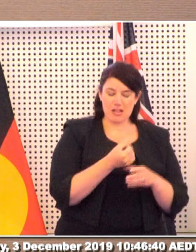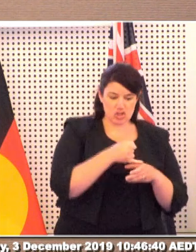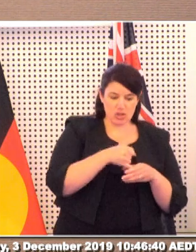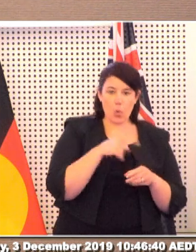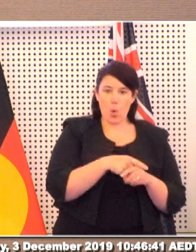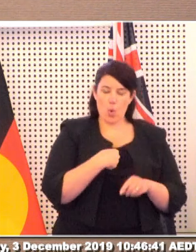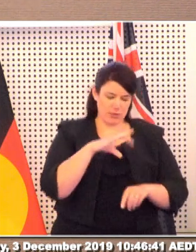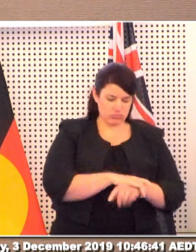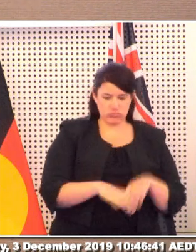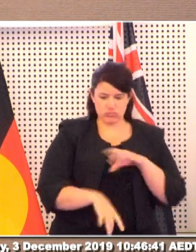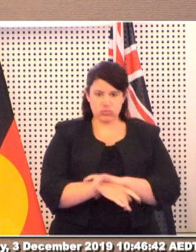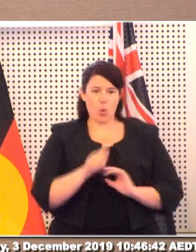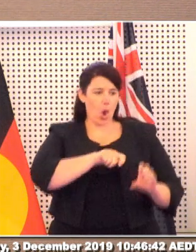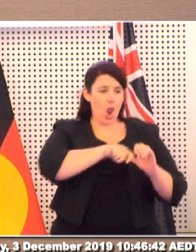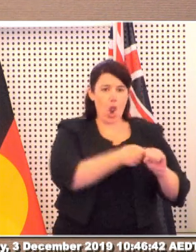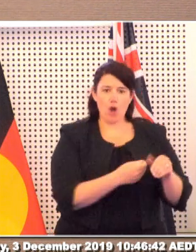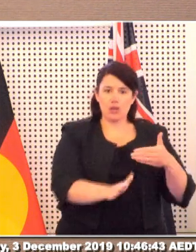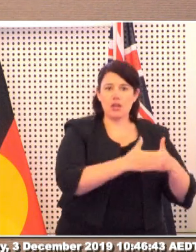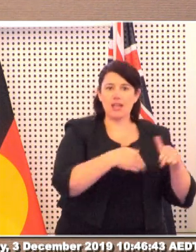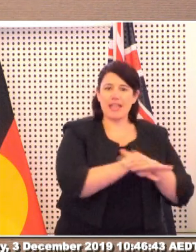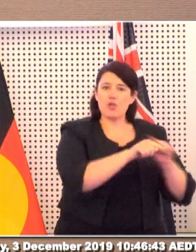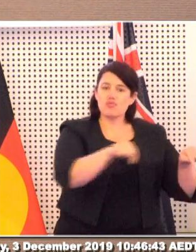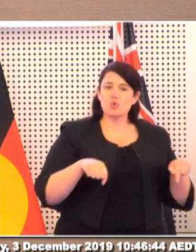when we lock them in rooms, that is violence and abuse,